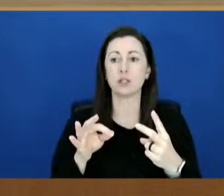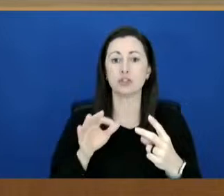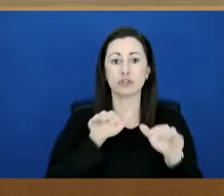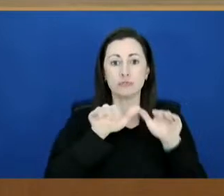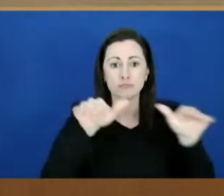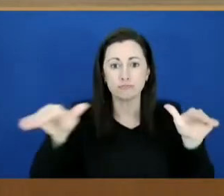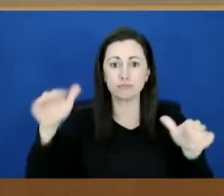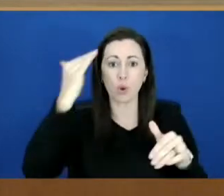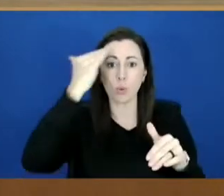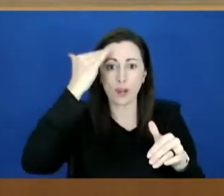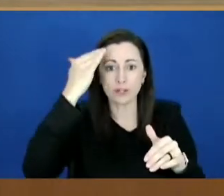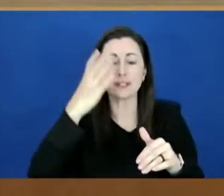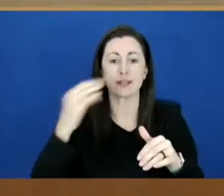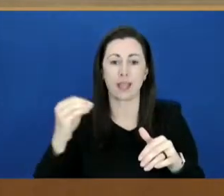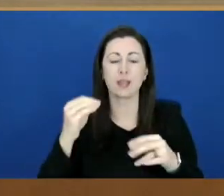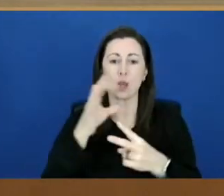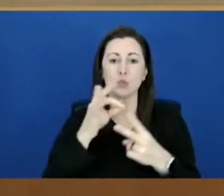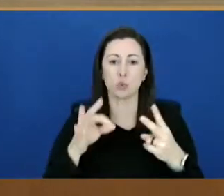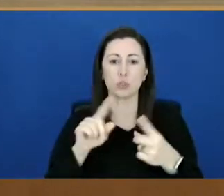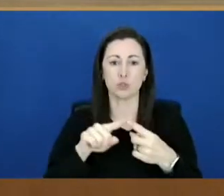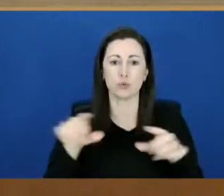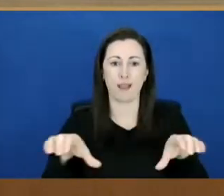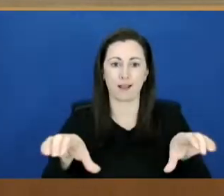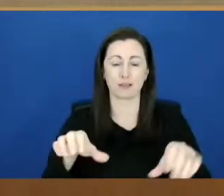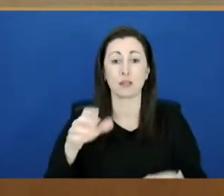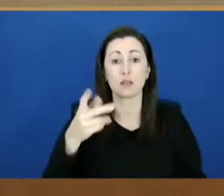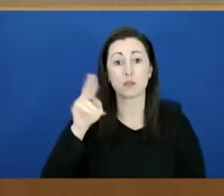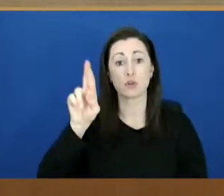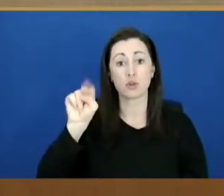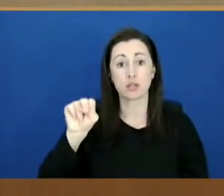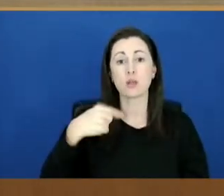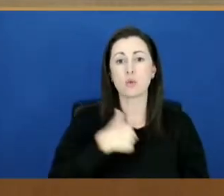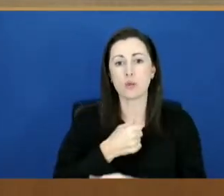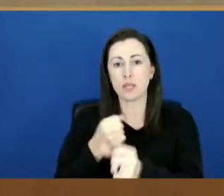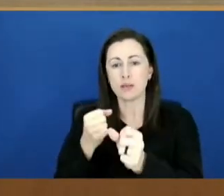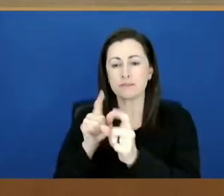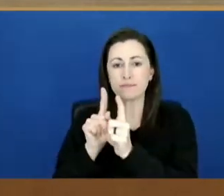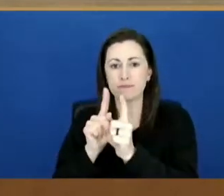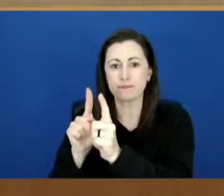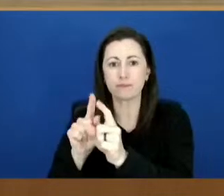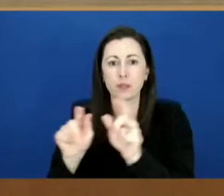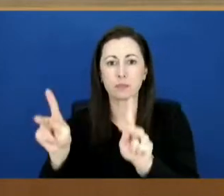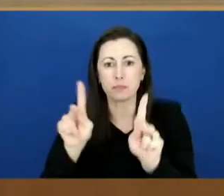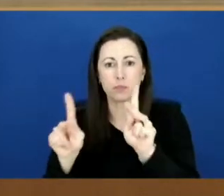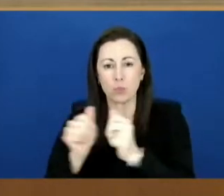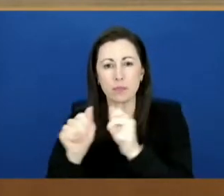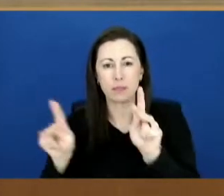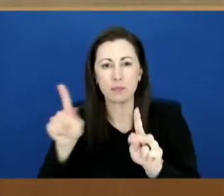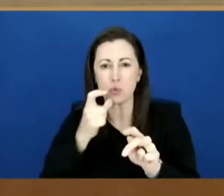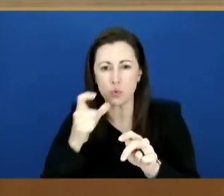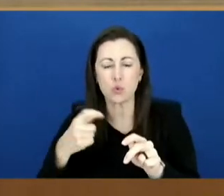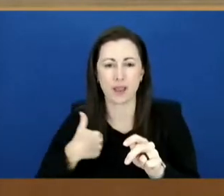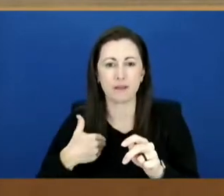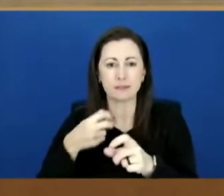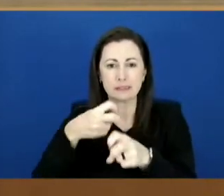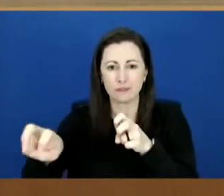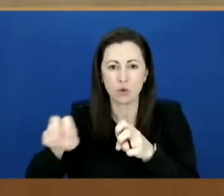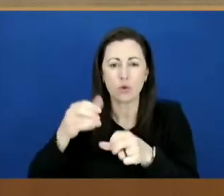A CHOICE TO RAISE AWARENESS AND ALSO A CHOICE TO ACT.